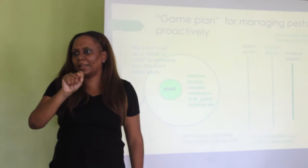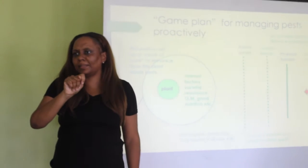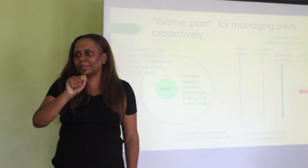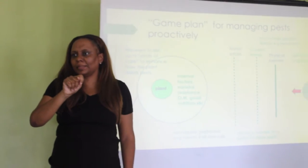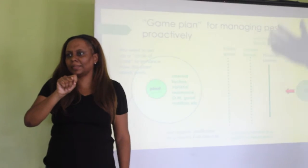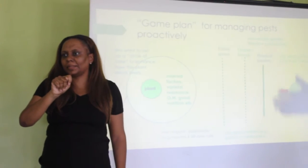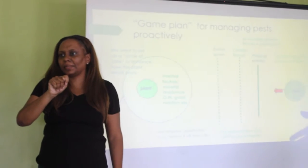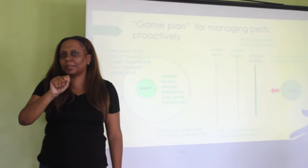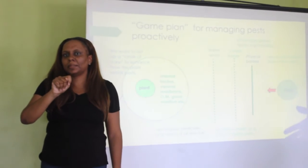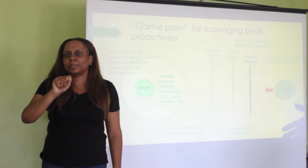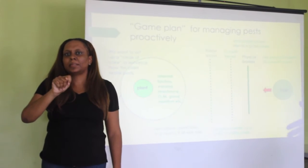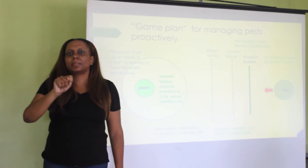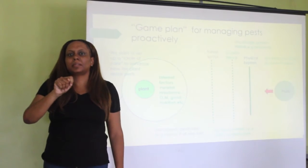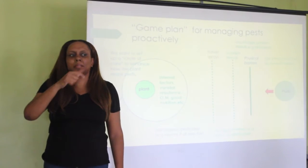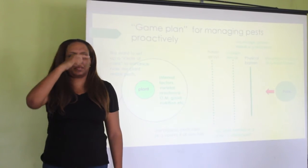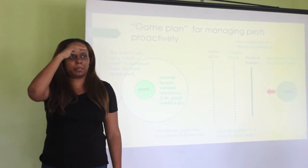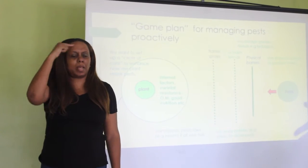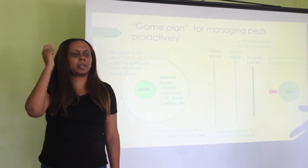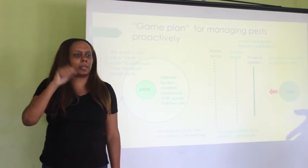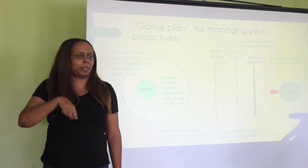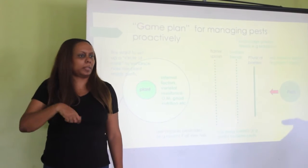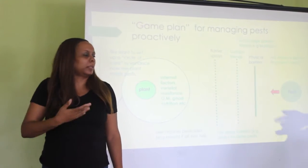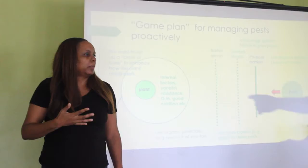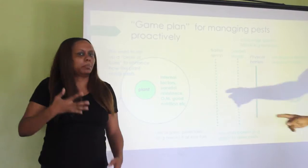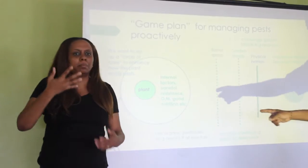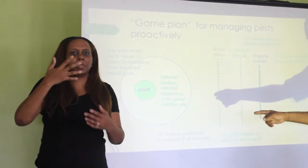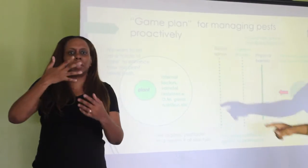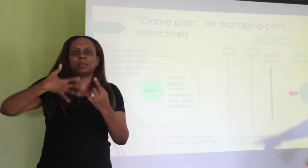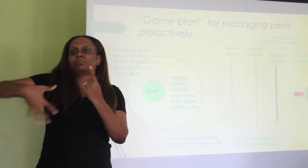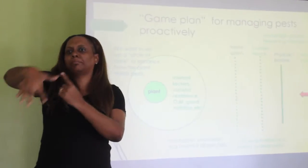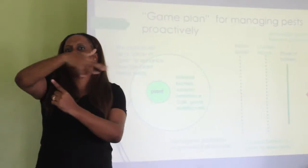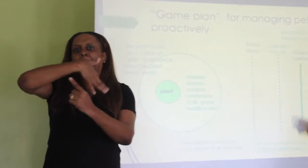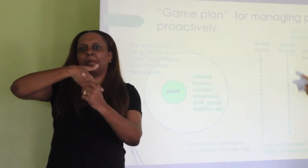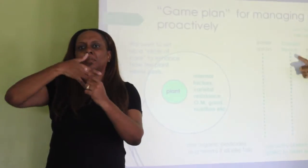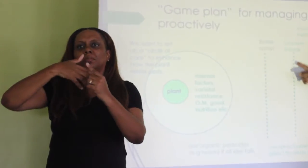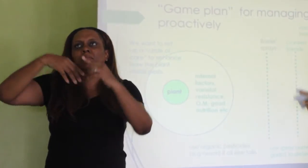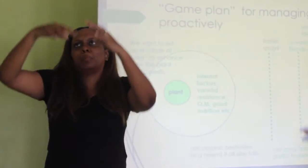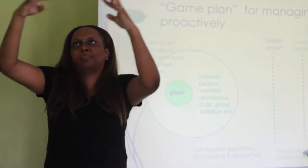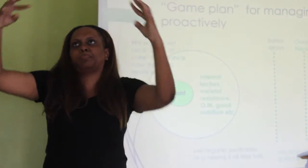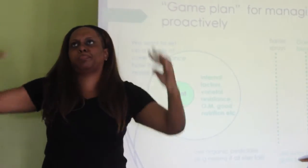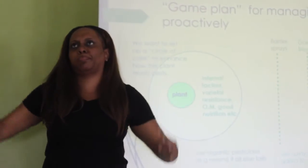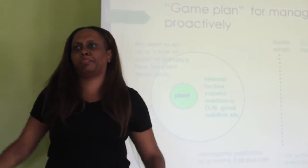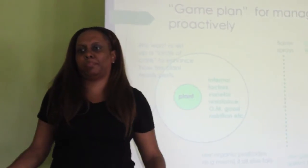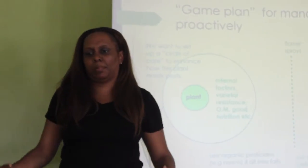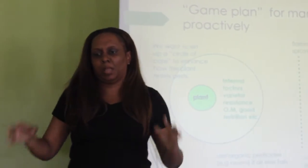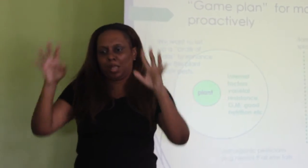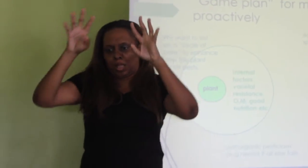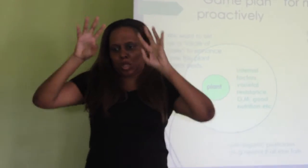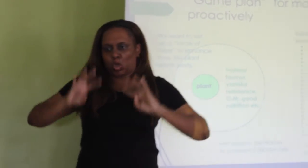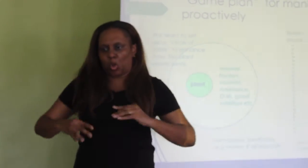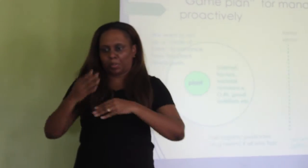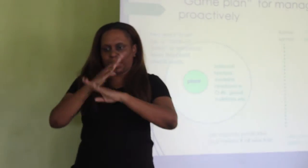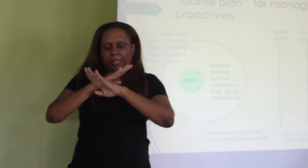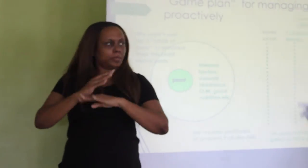around your crop to protect your plant the next one i call them yard and frames